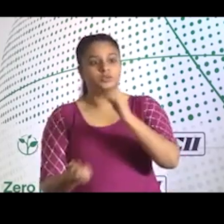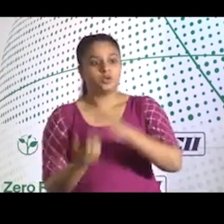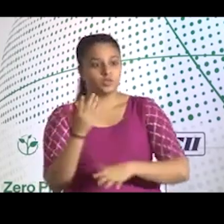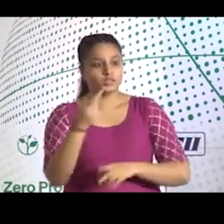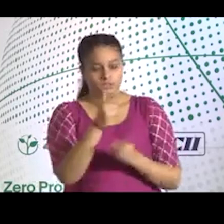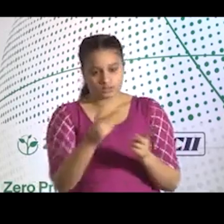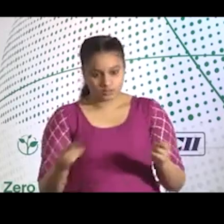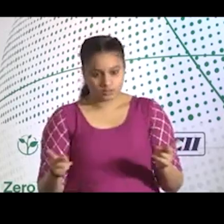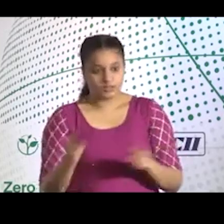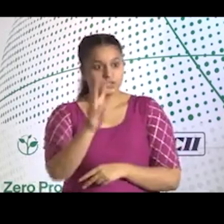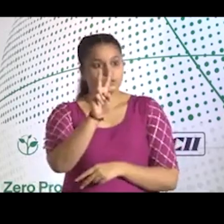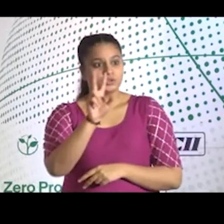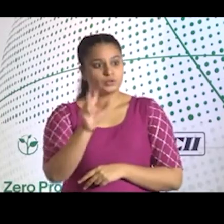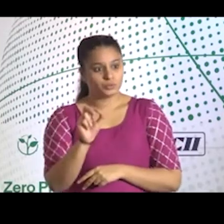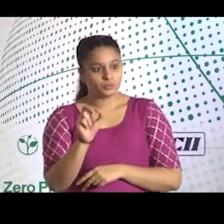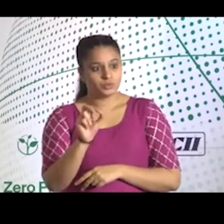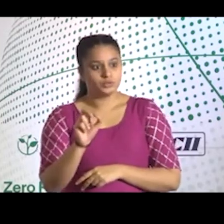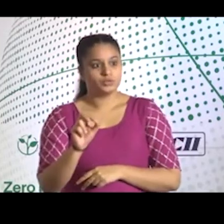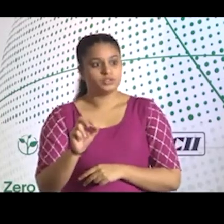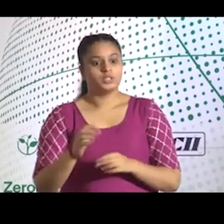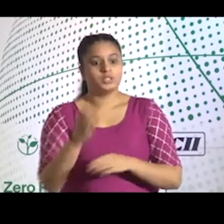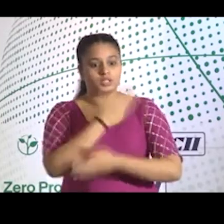20 accessibility models have been exhibited.